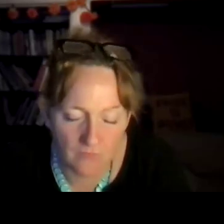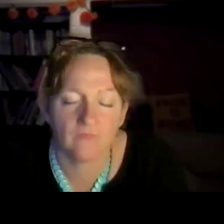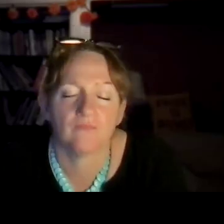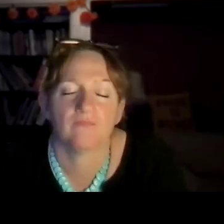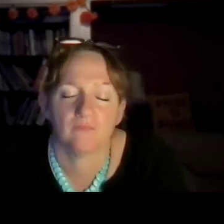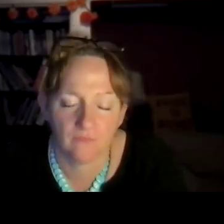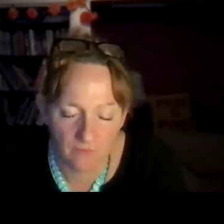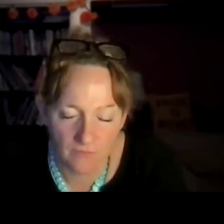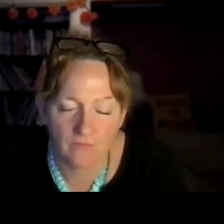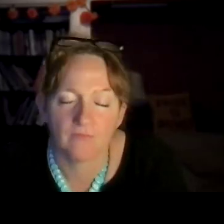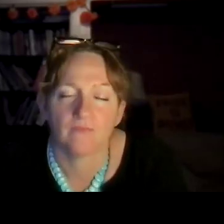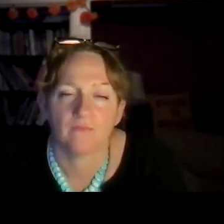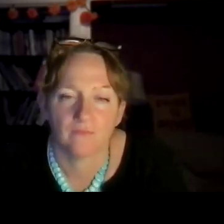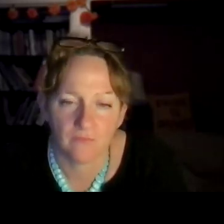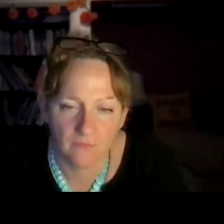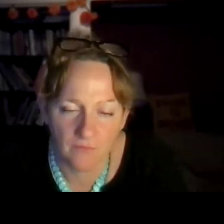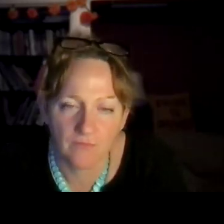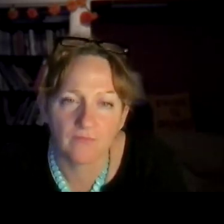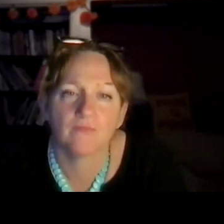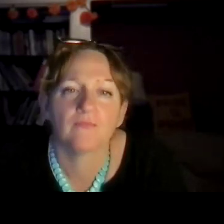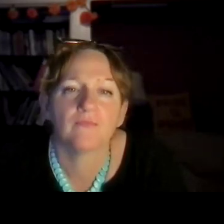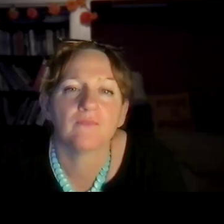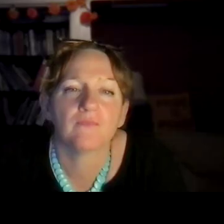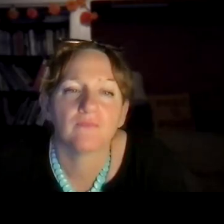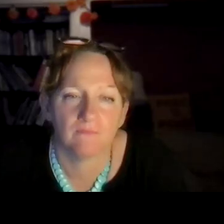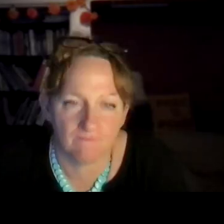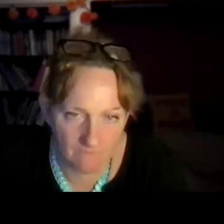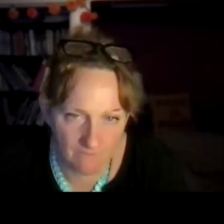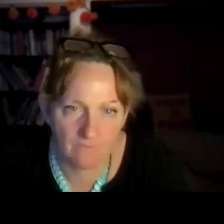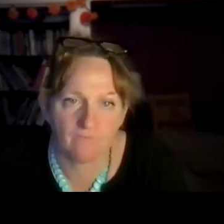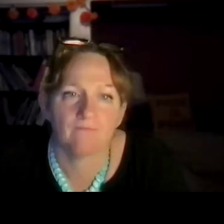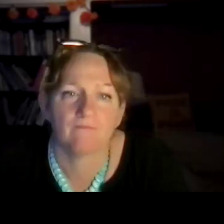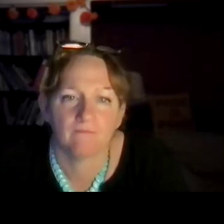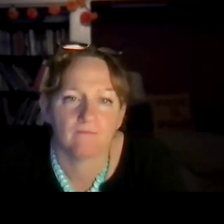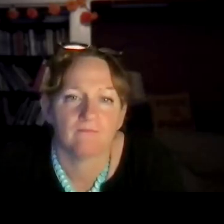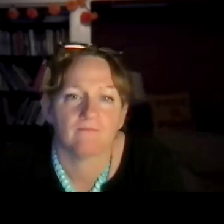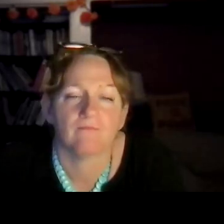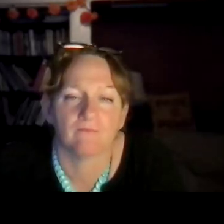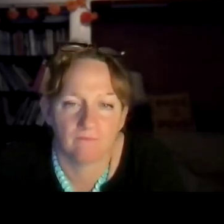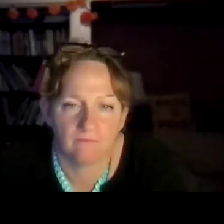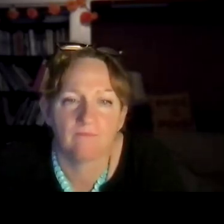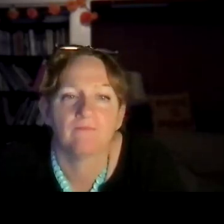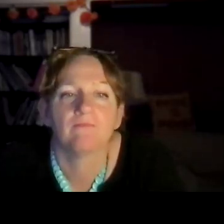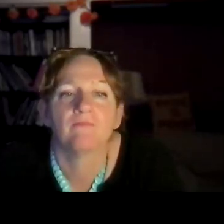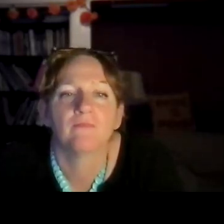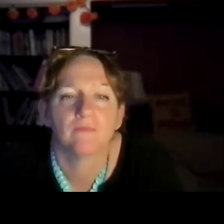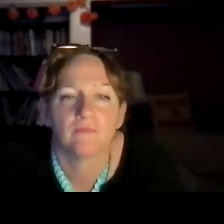iPhone: This is that we couldn't see, and we can't hear. He may have to speak louder. iPhone: Things.